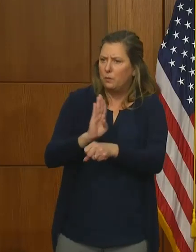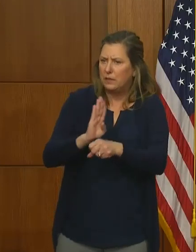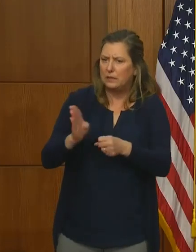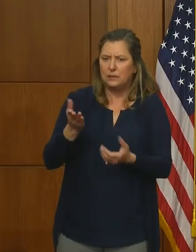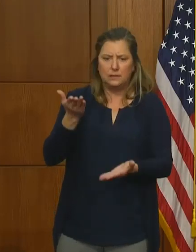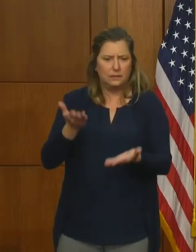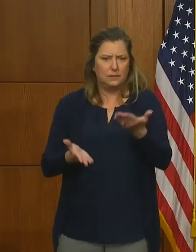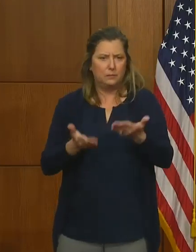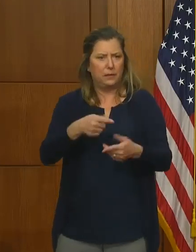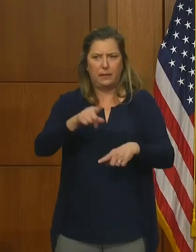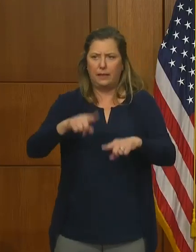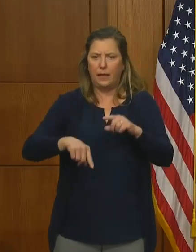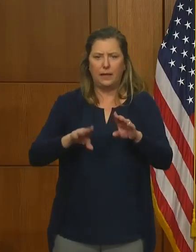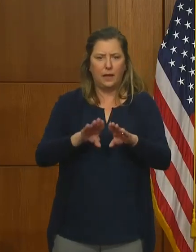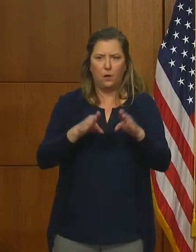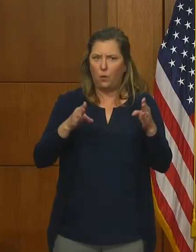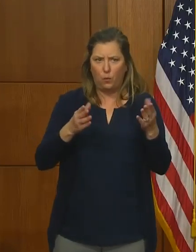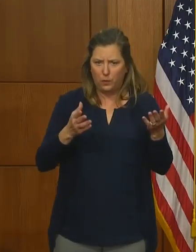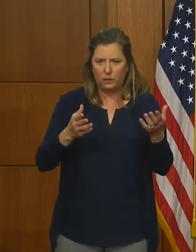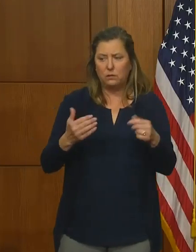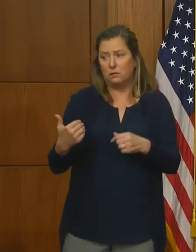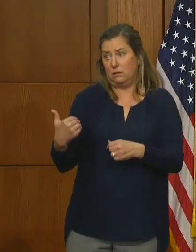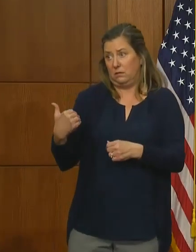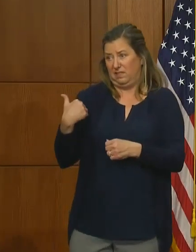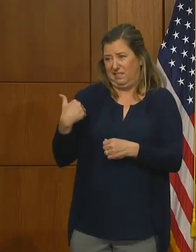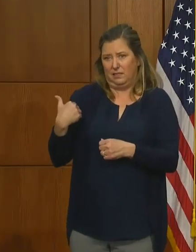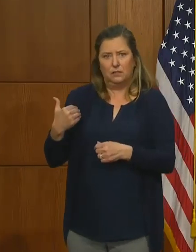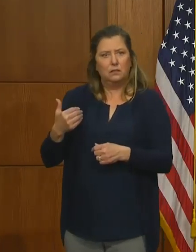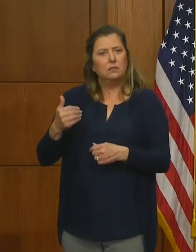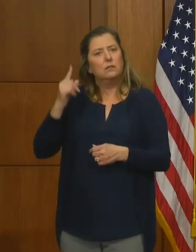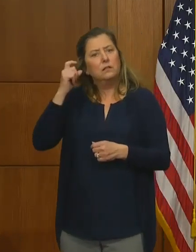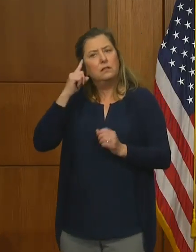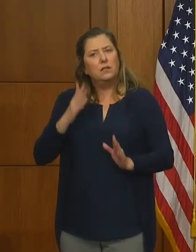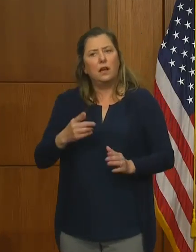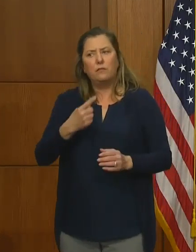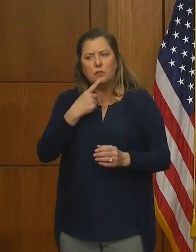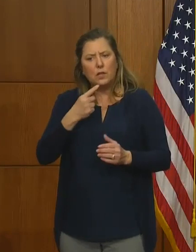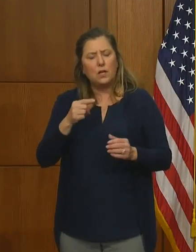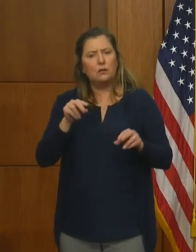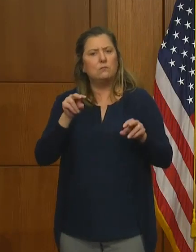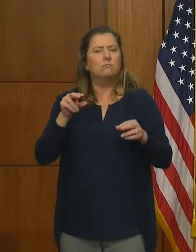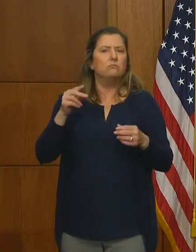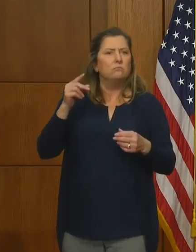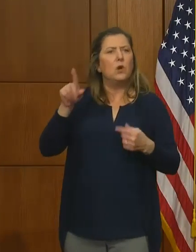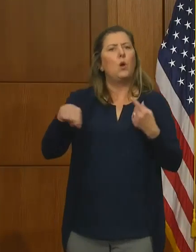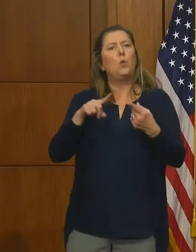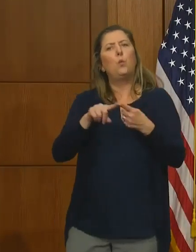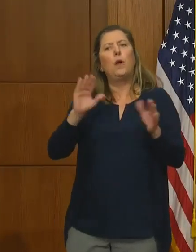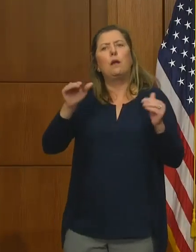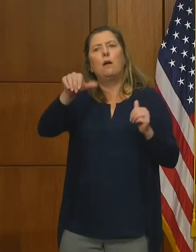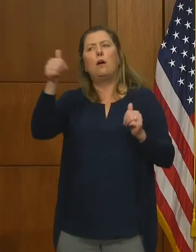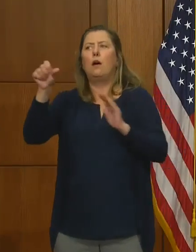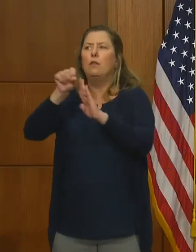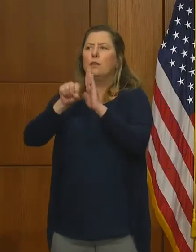WHAT THE COMMONWEALTH IS DOING TO ASSIST SMALL BUSINESSES THAT MIGHT NOT BE ABLE TO OPEN EARLIER IN THE PRESS CONFERENCE